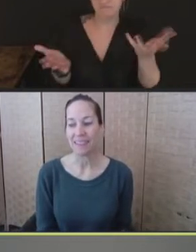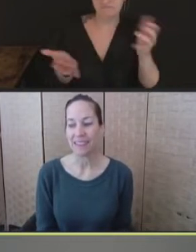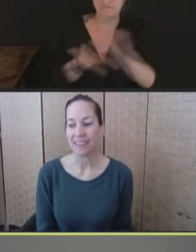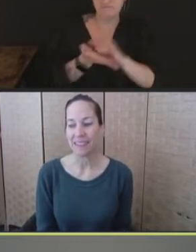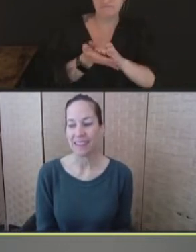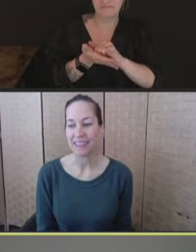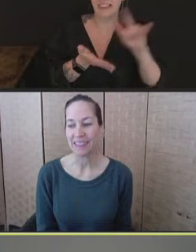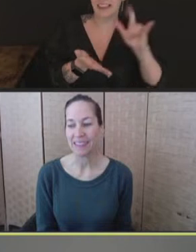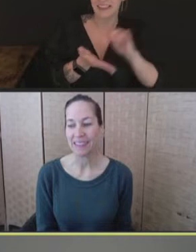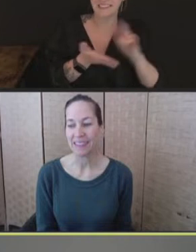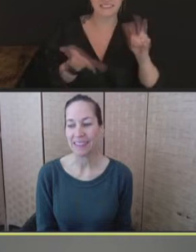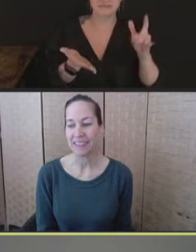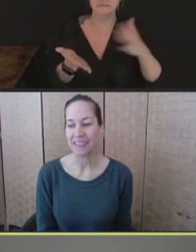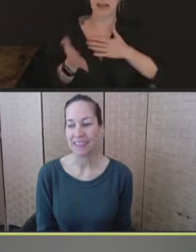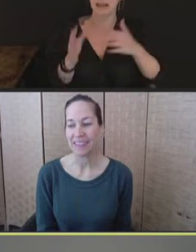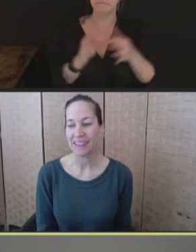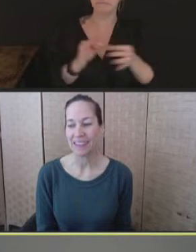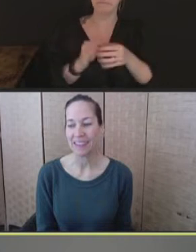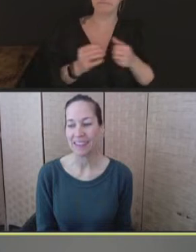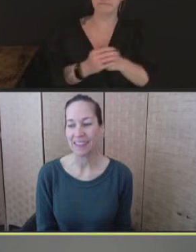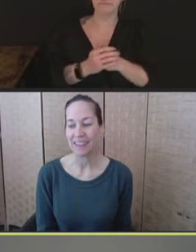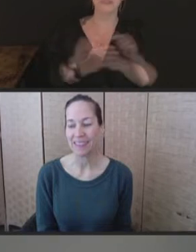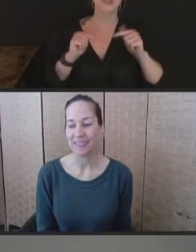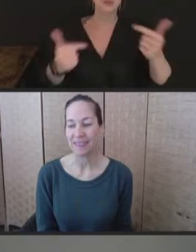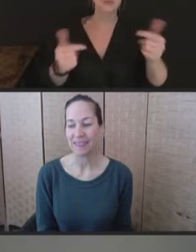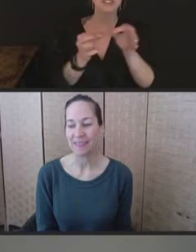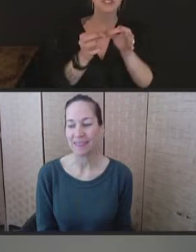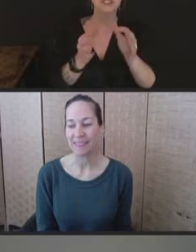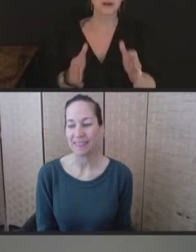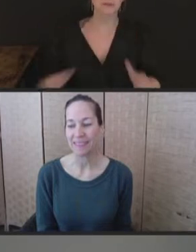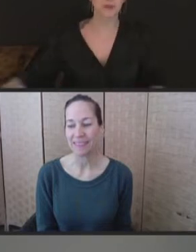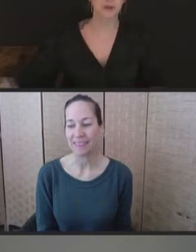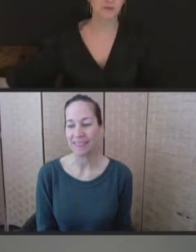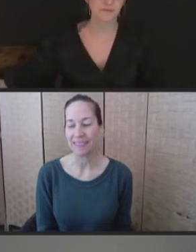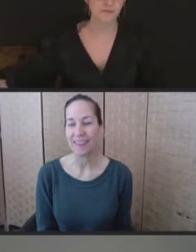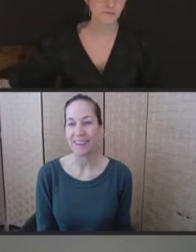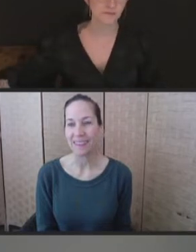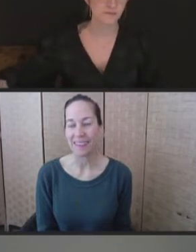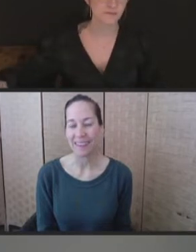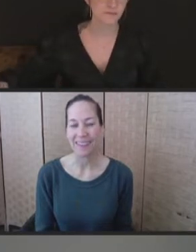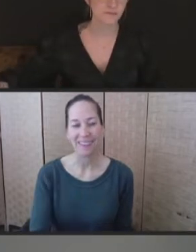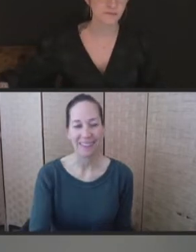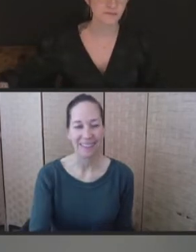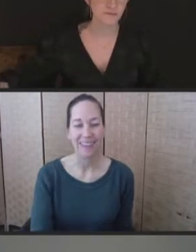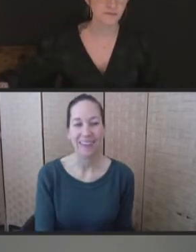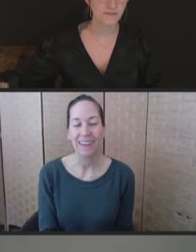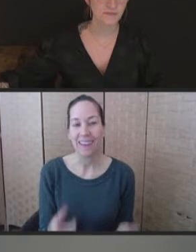to say. Peter Rheinstein: And if you want to see what Dr. Lehrer looks like, there's a great